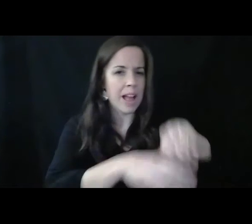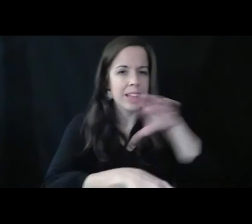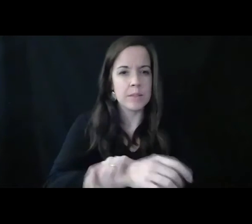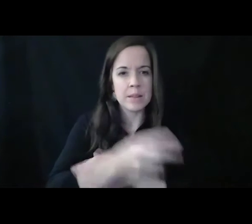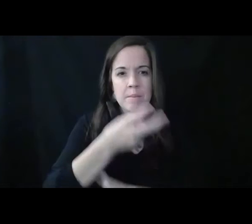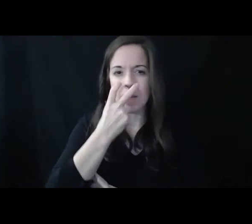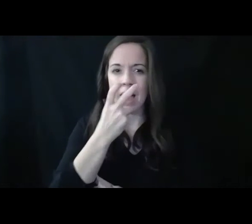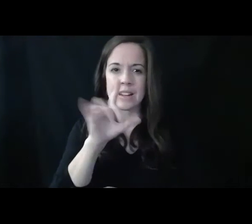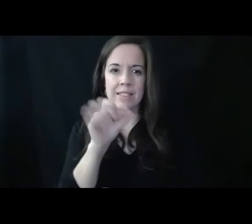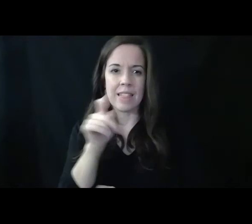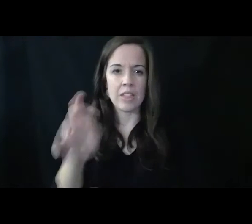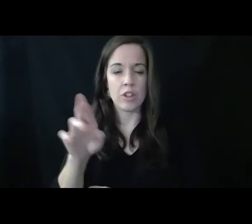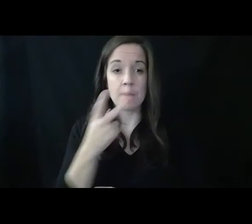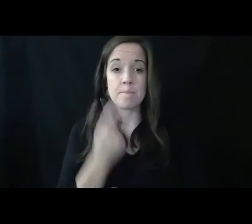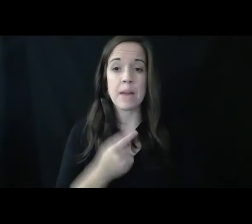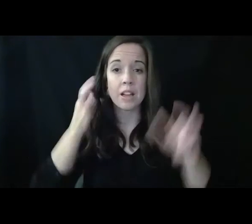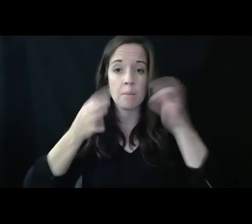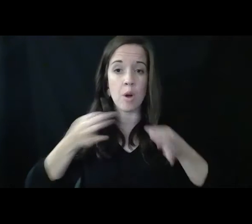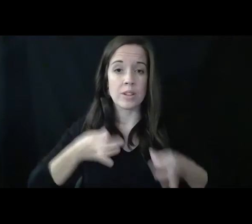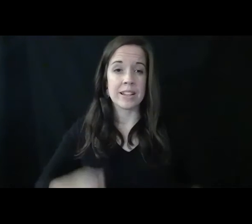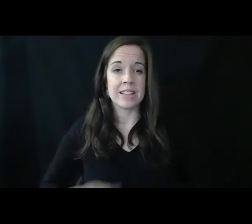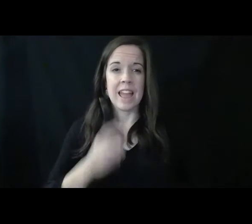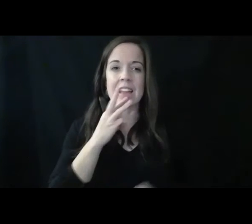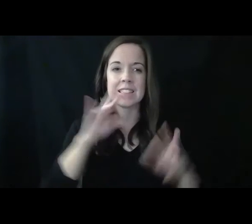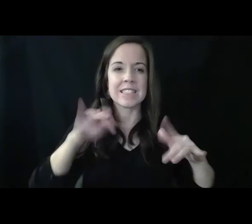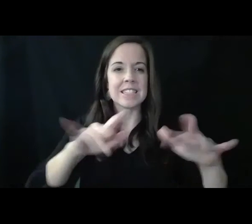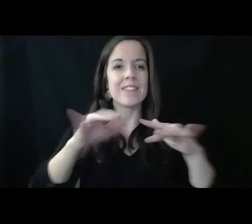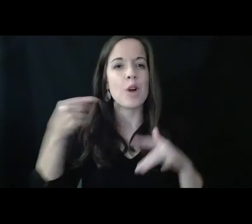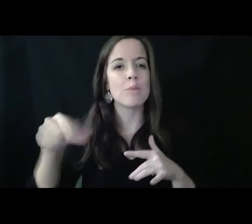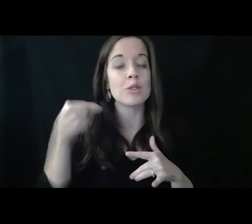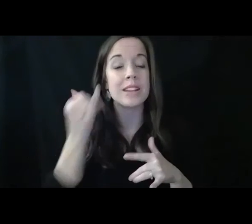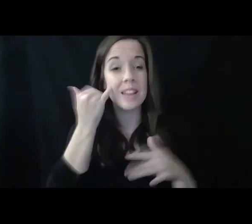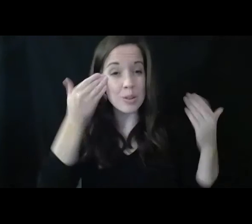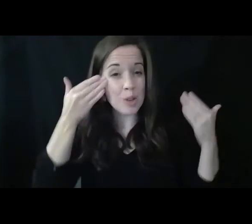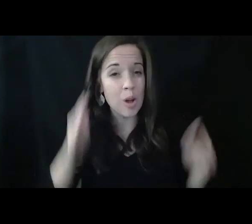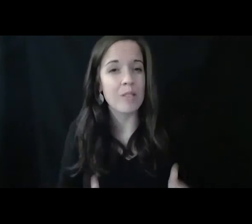pink polka dot and sea-foam green // if you don’t already know // let me show you